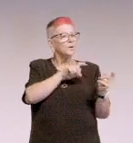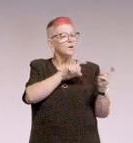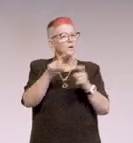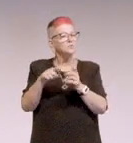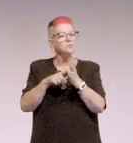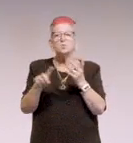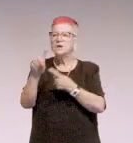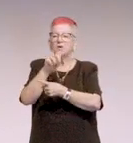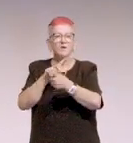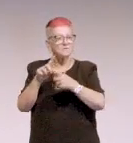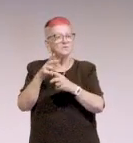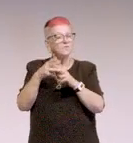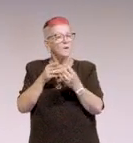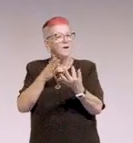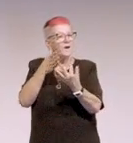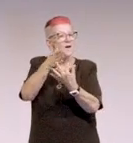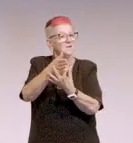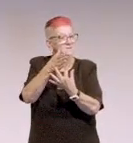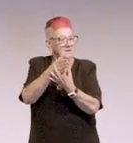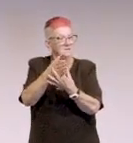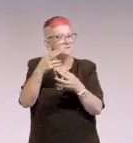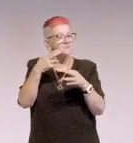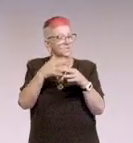not accessible to you.